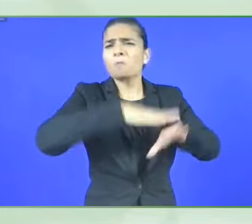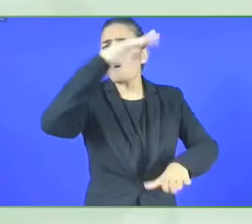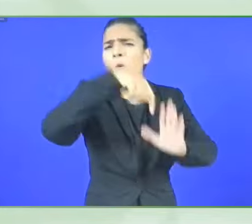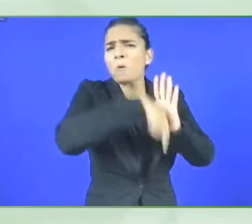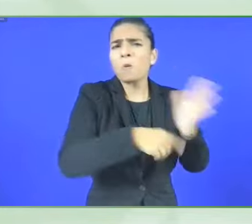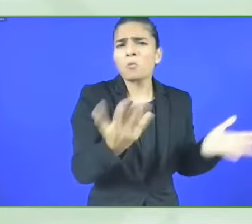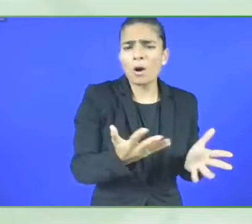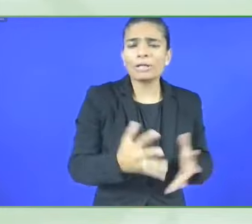It is all about design.